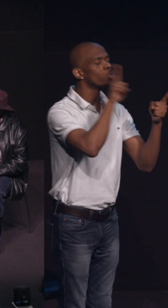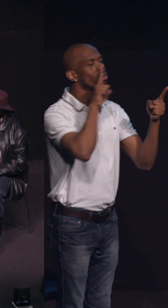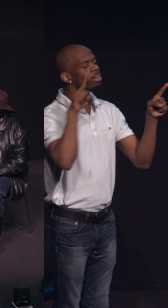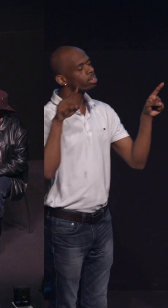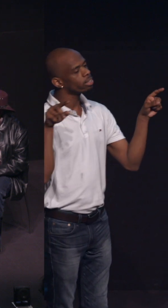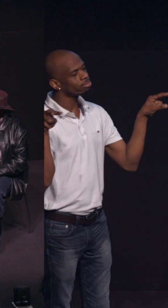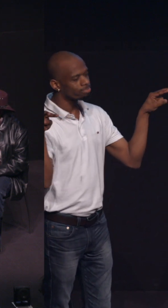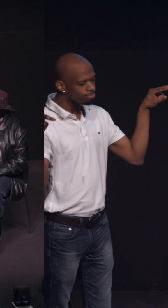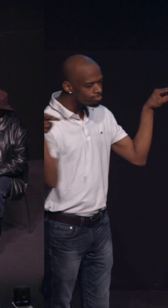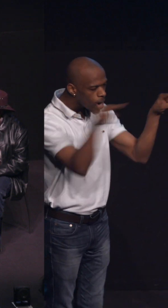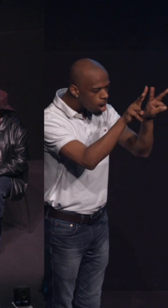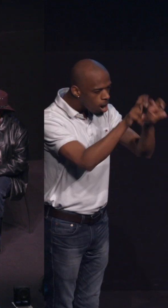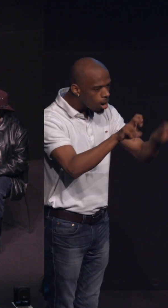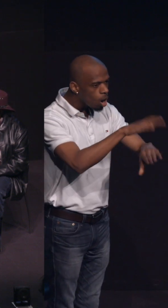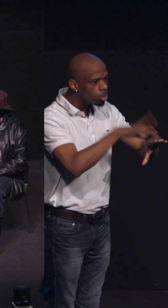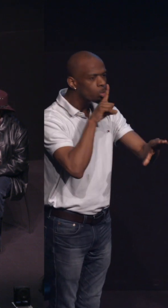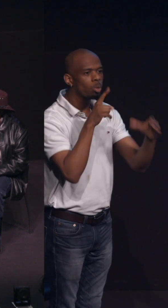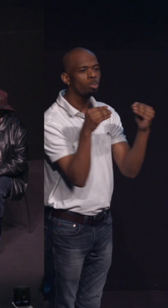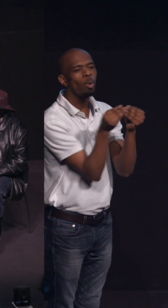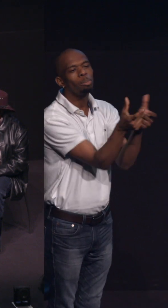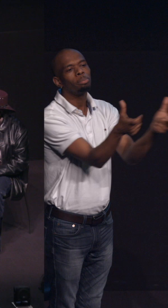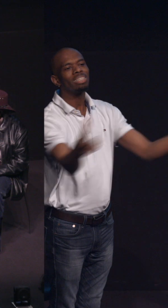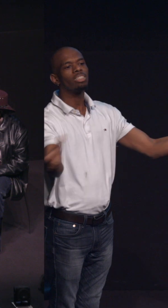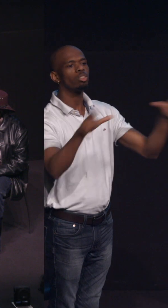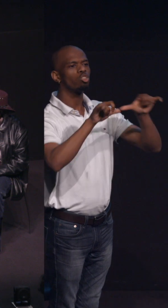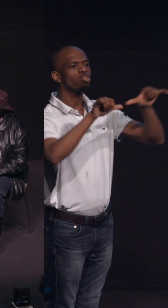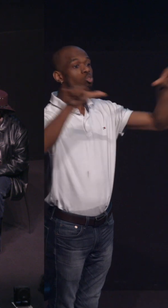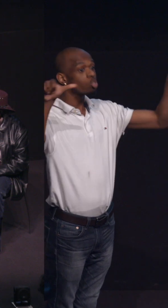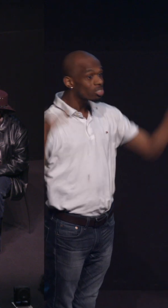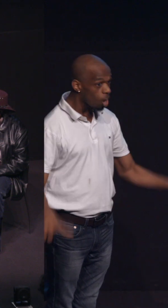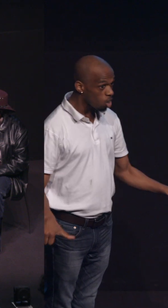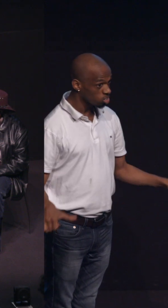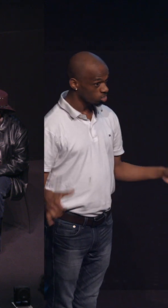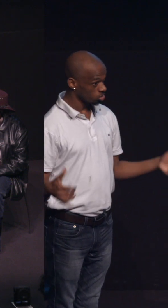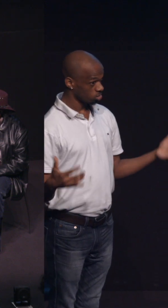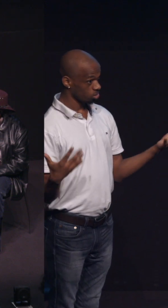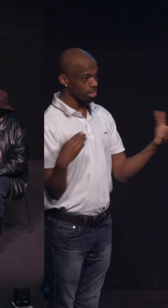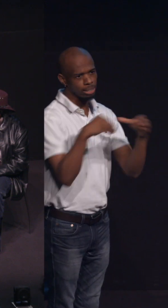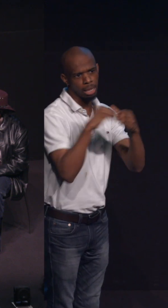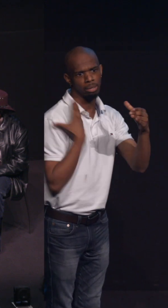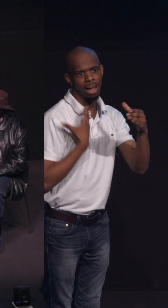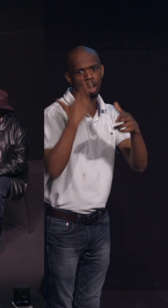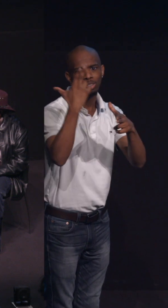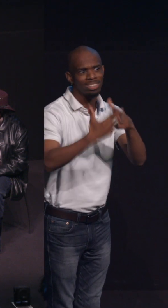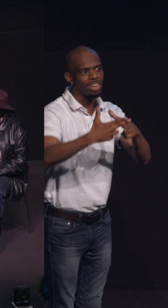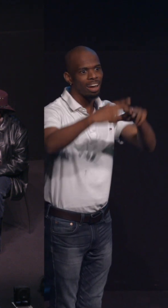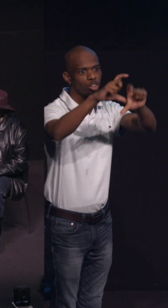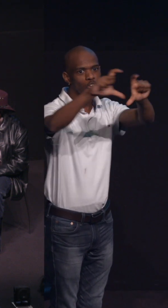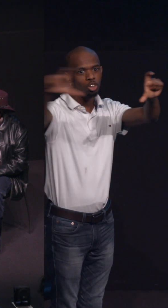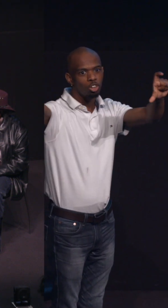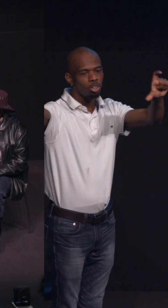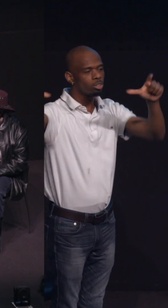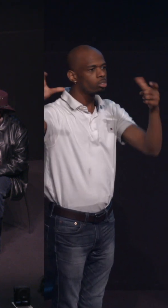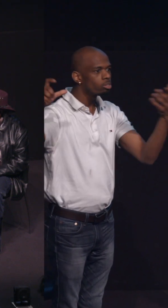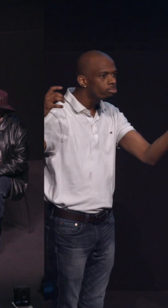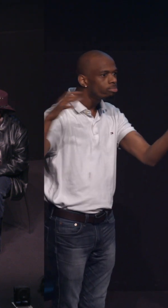I mean, like, the--it's in the title of Spiral Gardens Community Food, what is it?